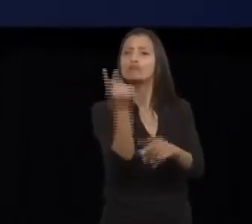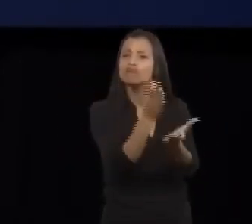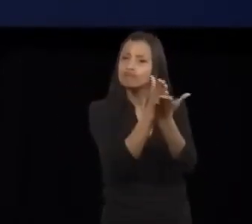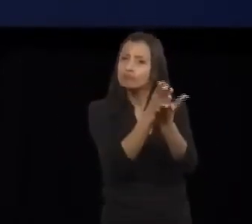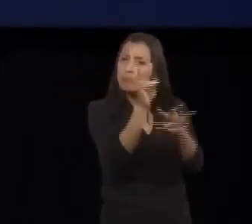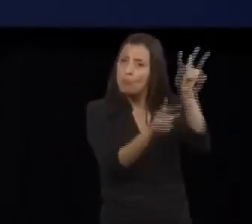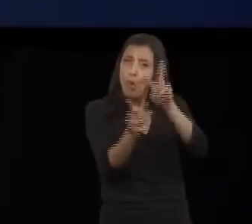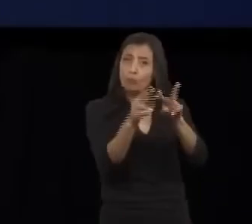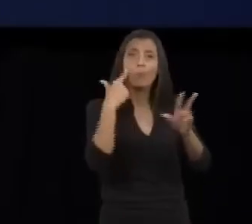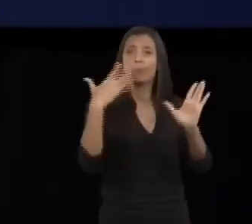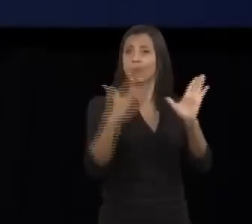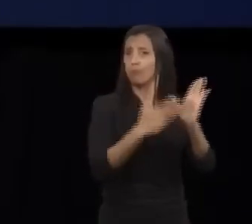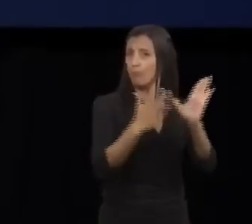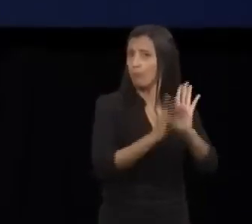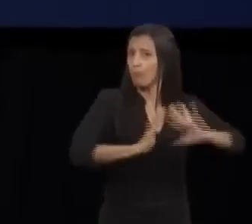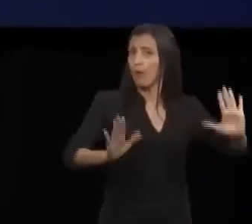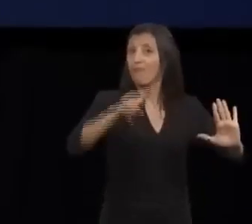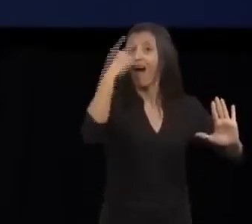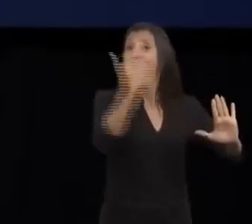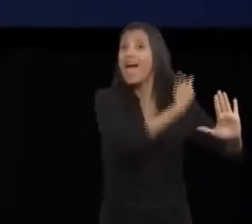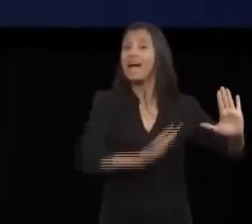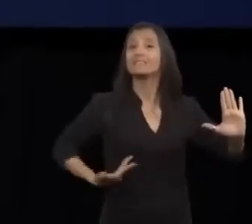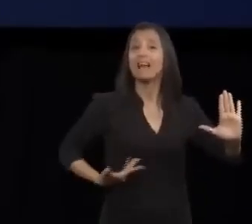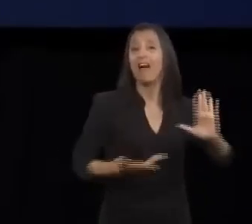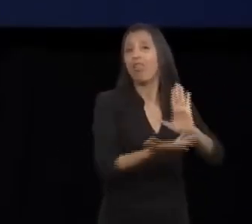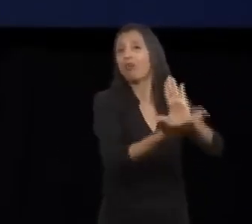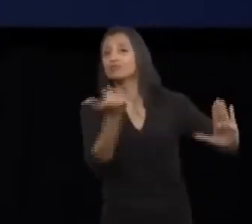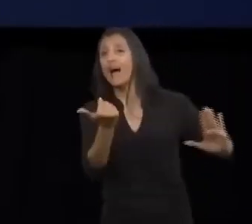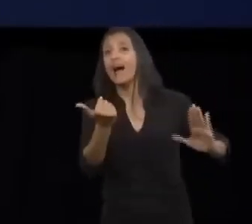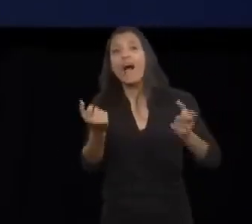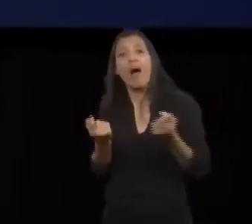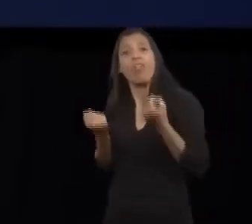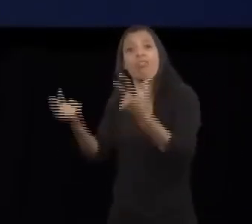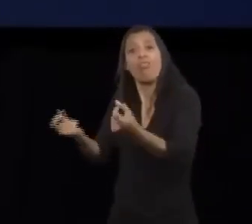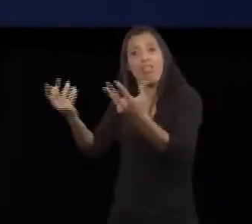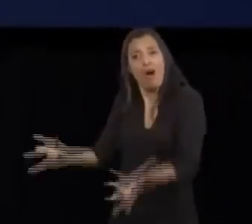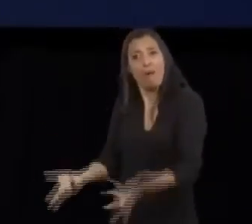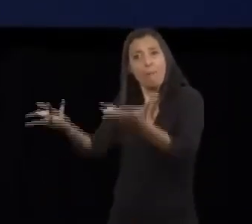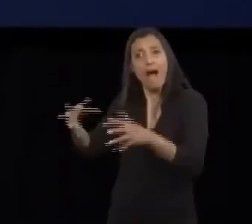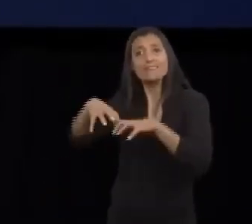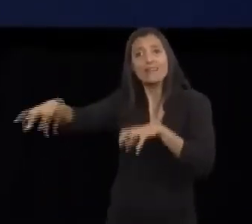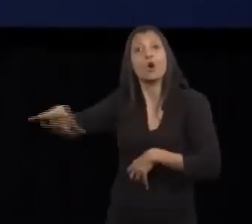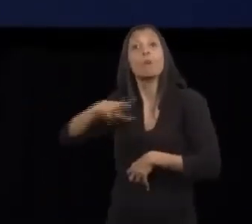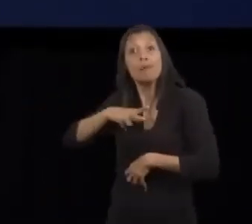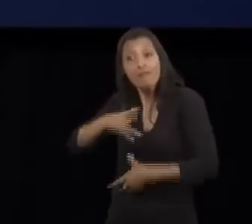because it is what has truly proven, that it runs to the middle ground,